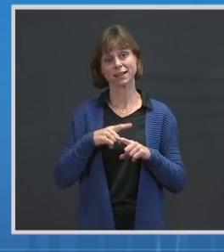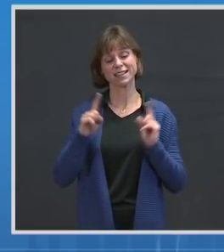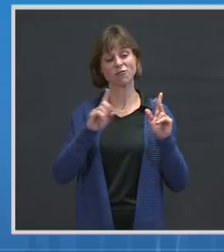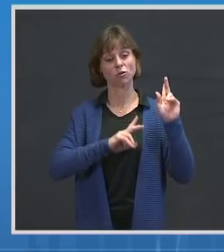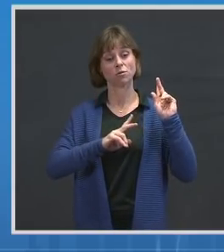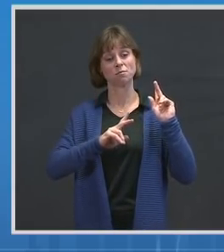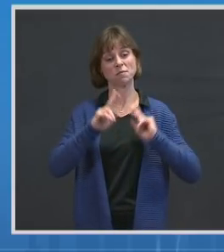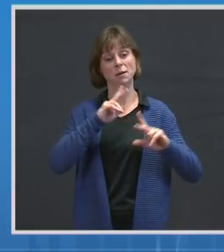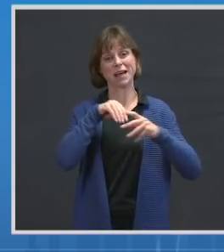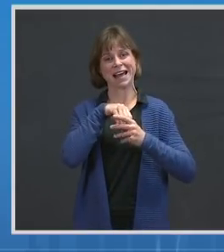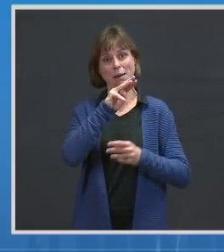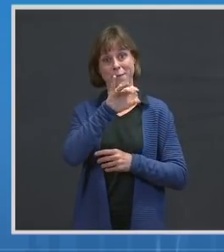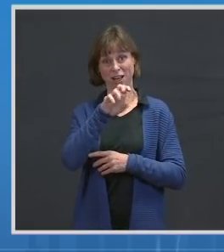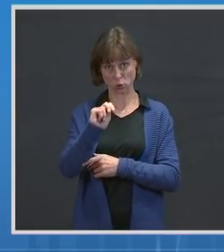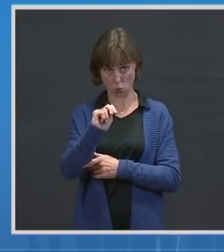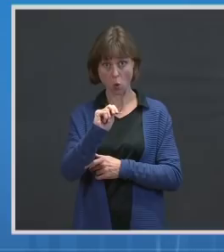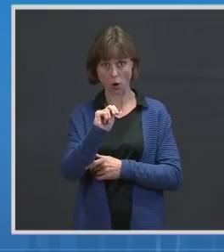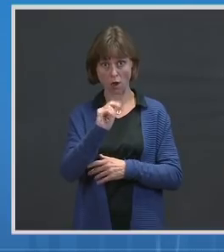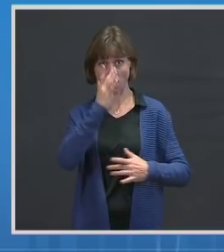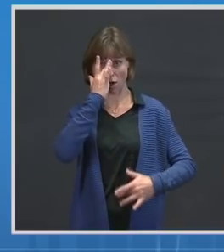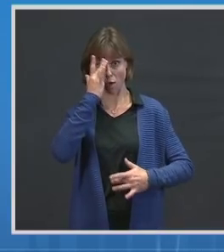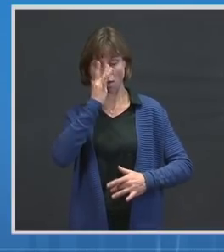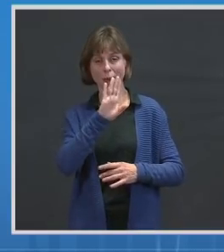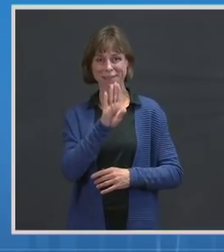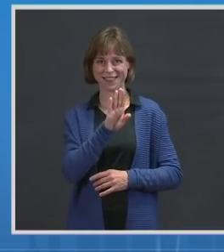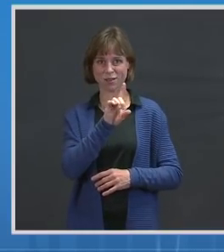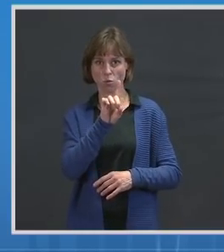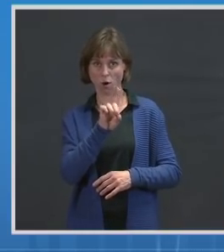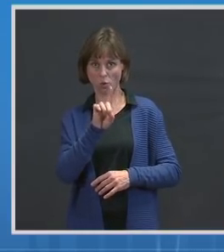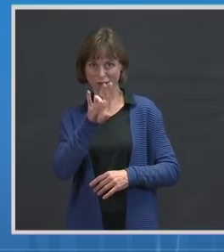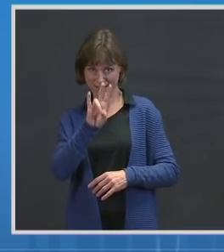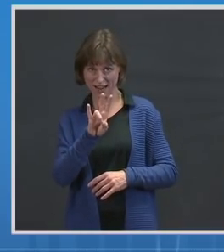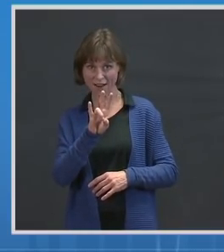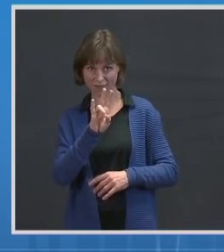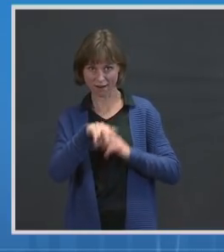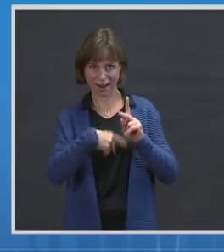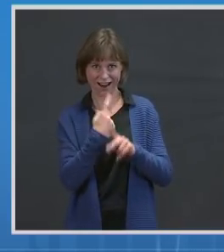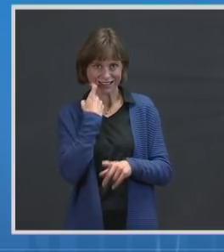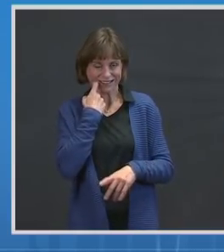were infected with the B117 variant that emerged late last year in the UK.